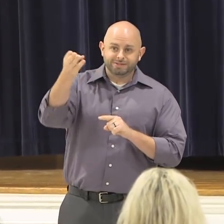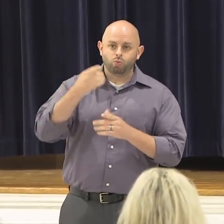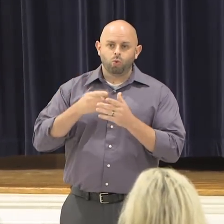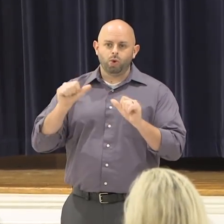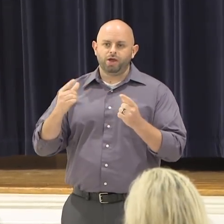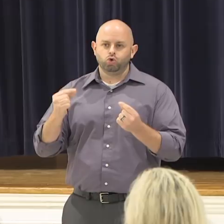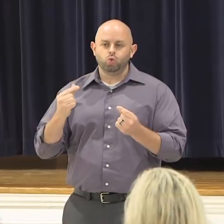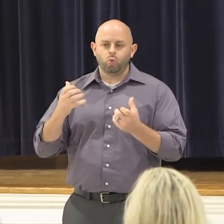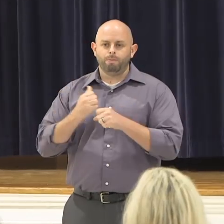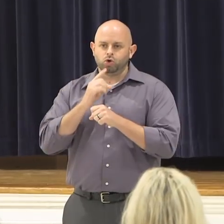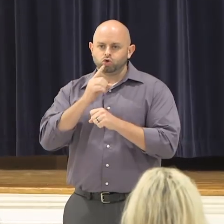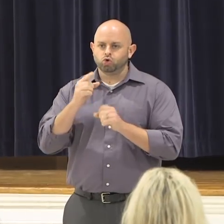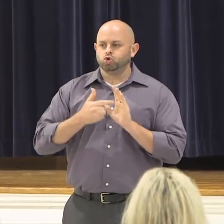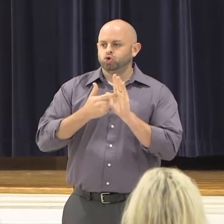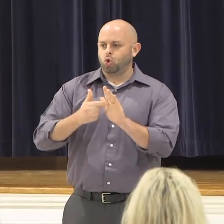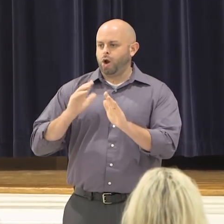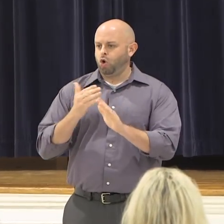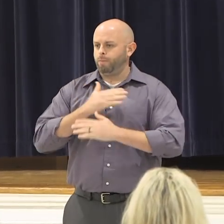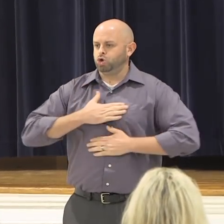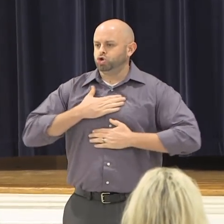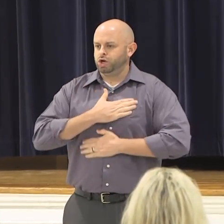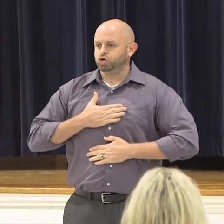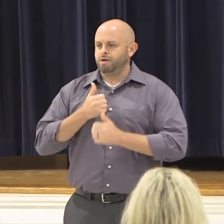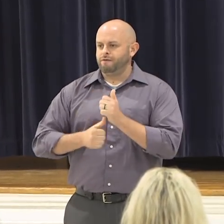make sure we can show our appreciation at every every turn here but thank you